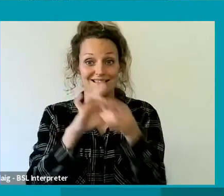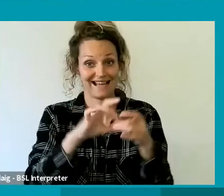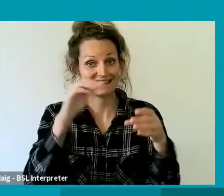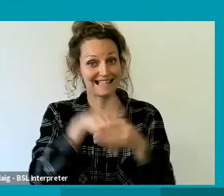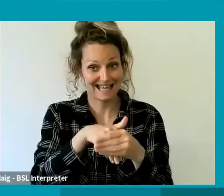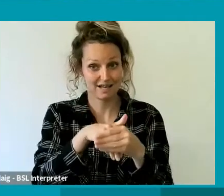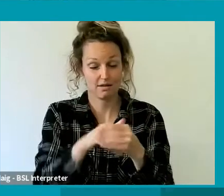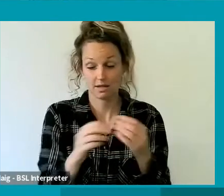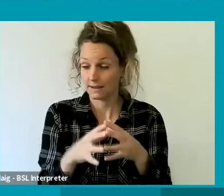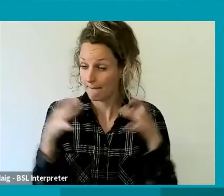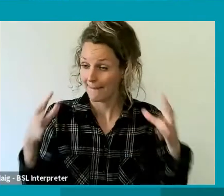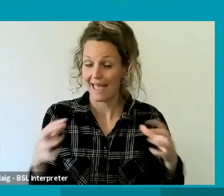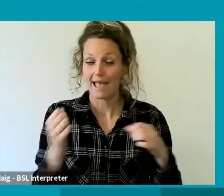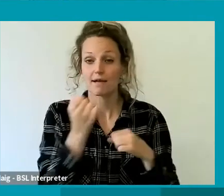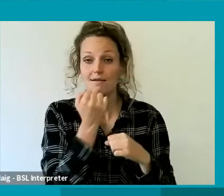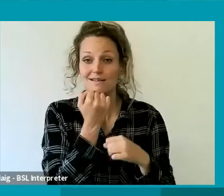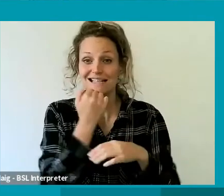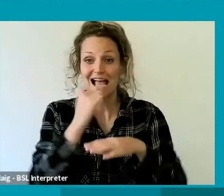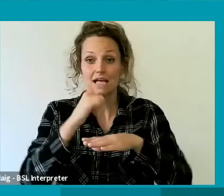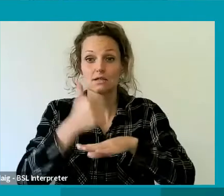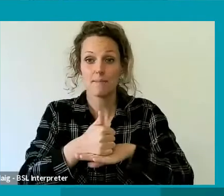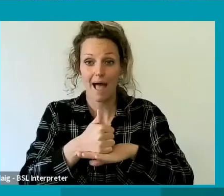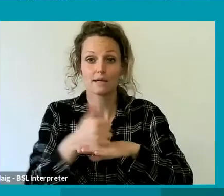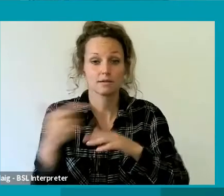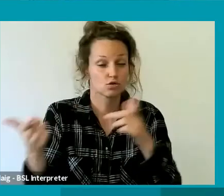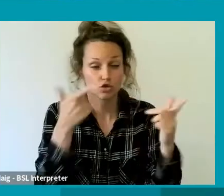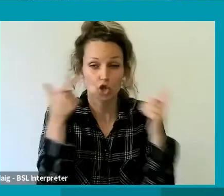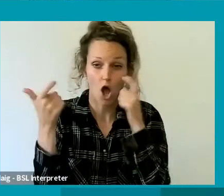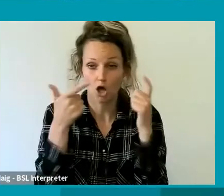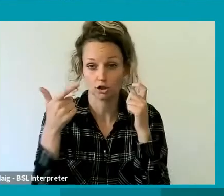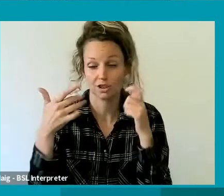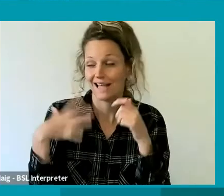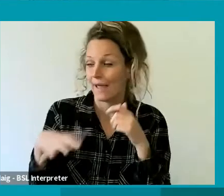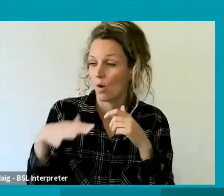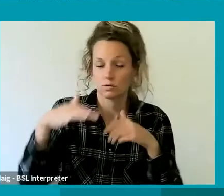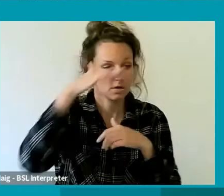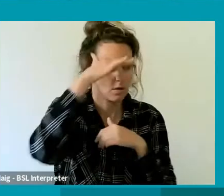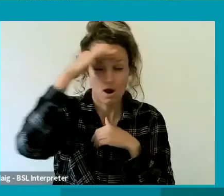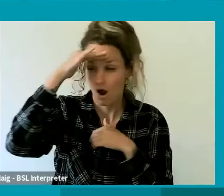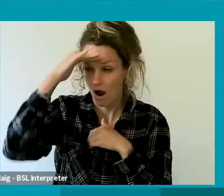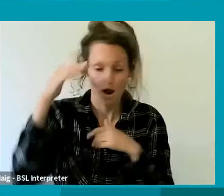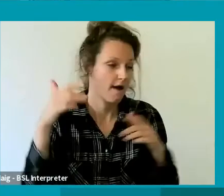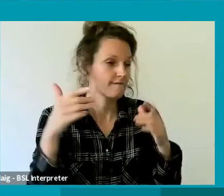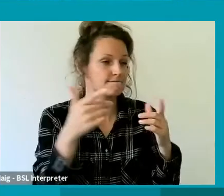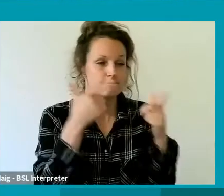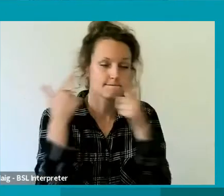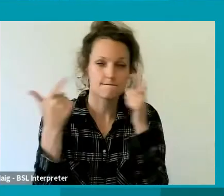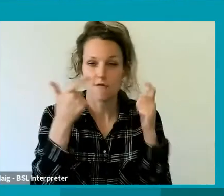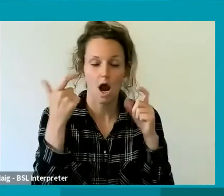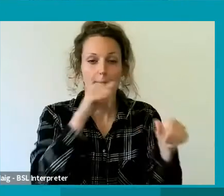They want to get the best cabinets. for their opportunities. OK, so always have that top. In mind,